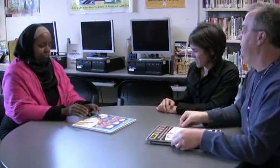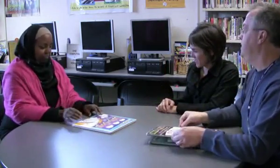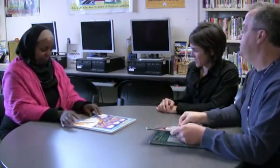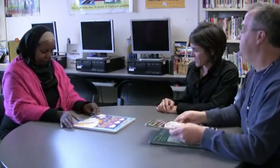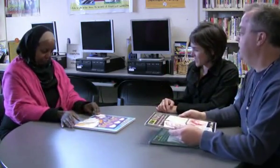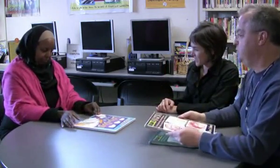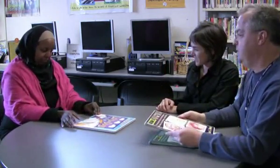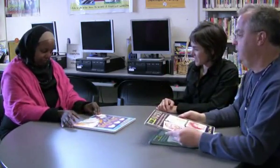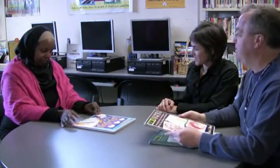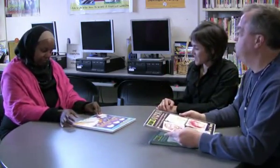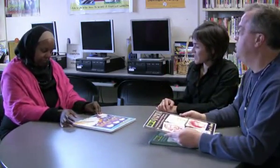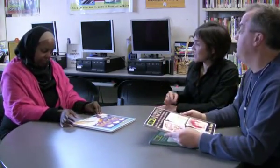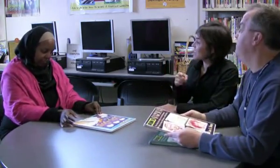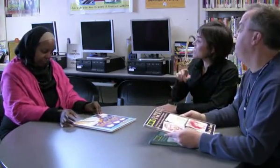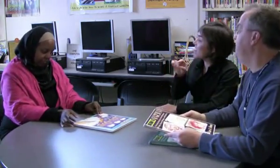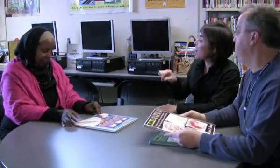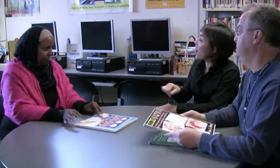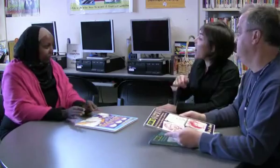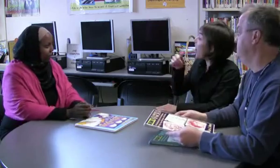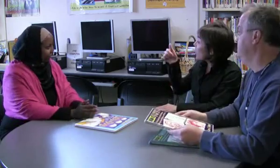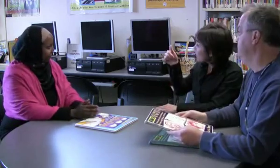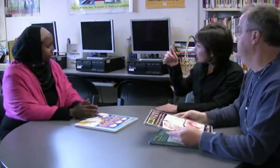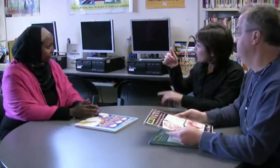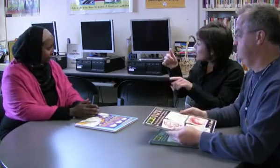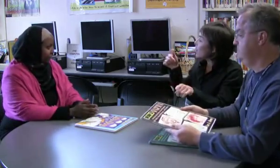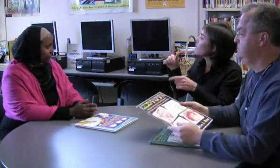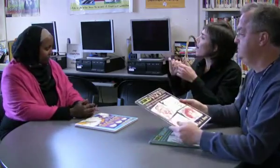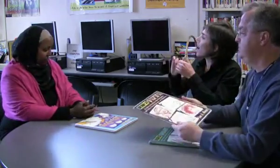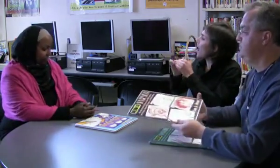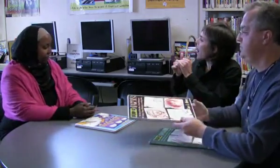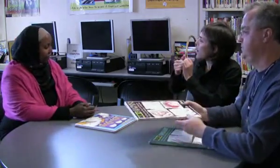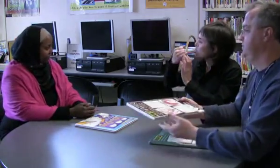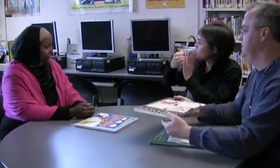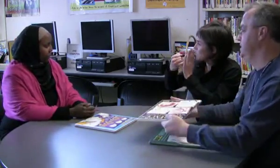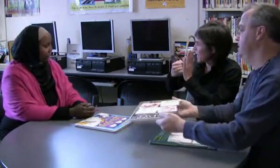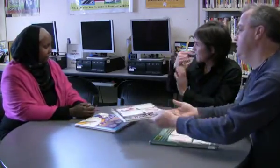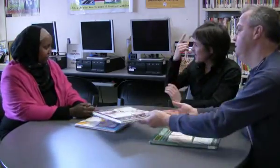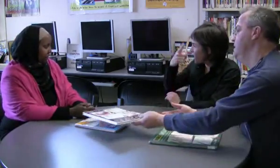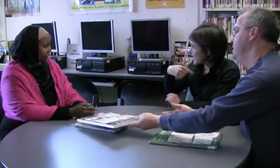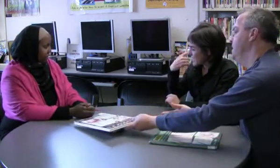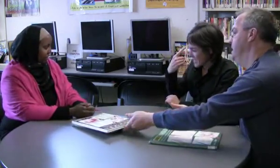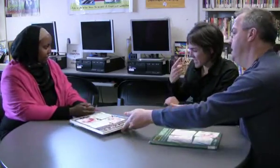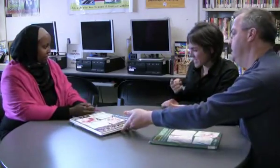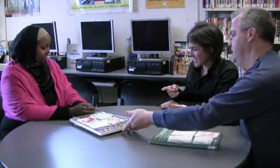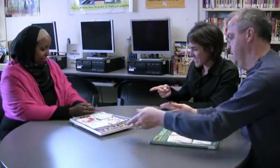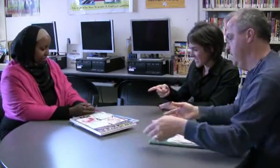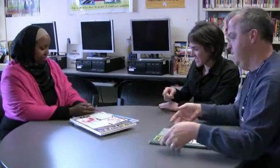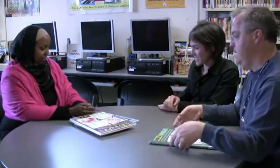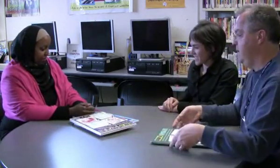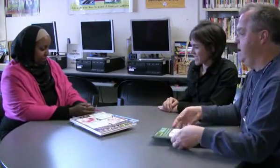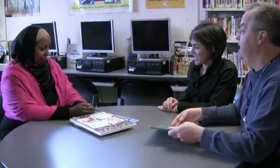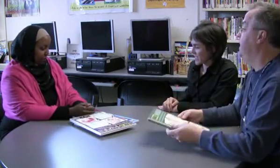I also found one about drawing faces.